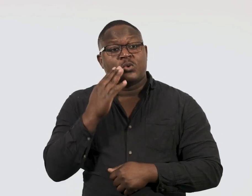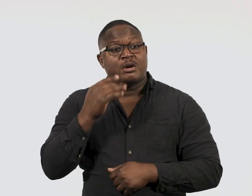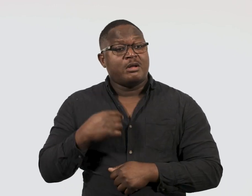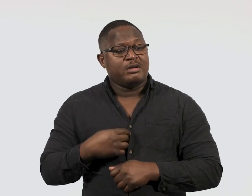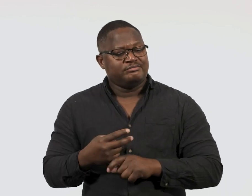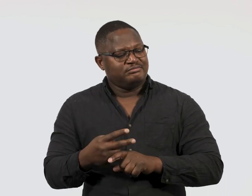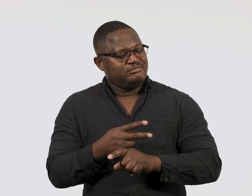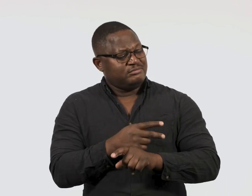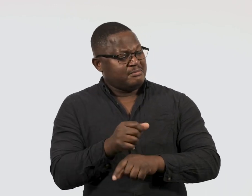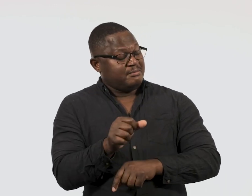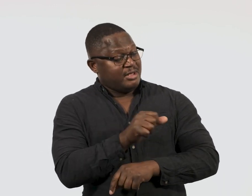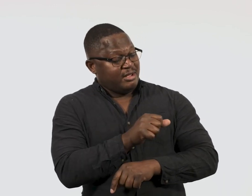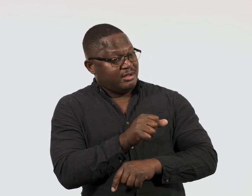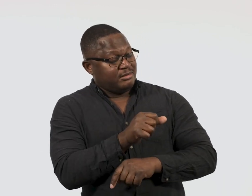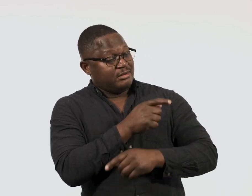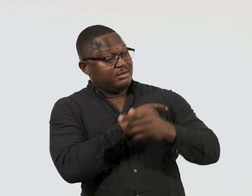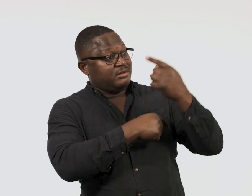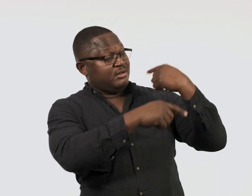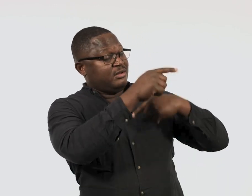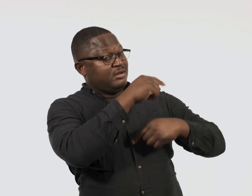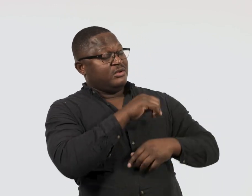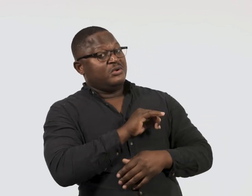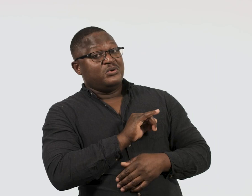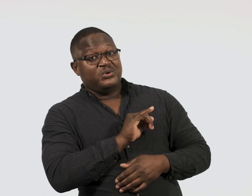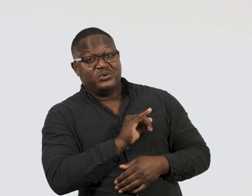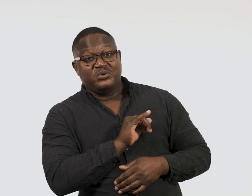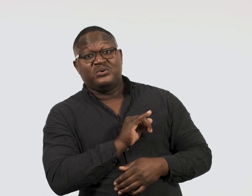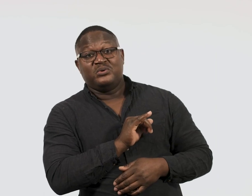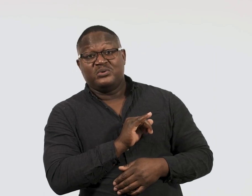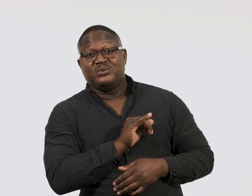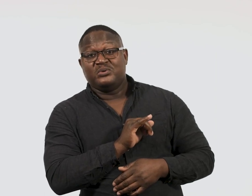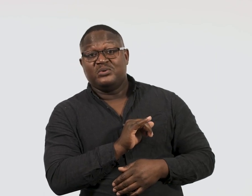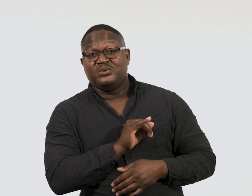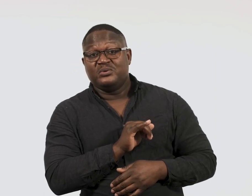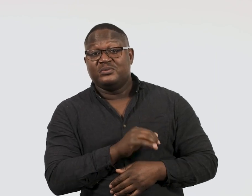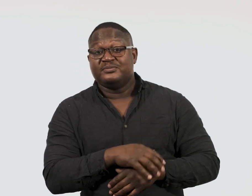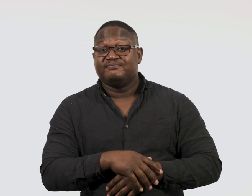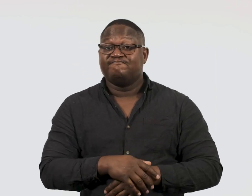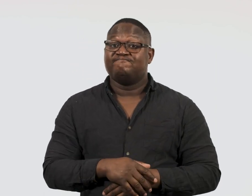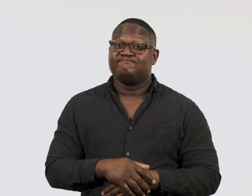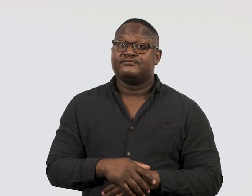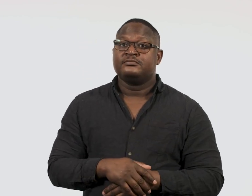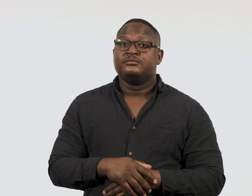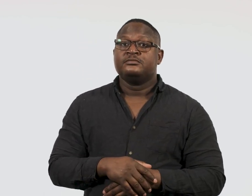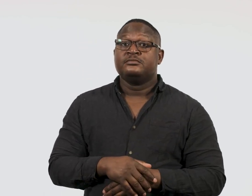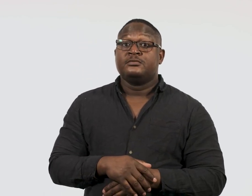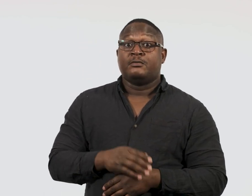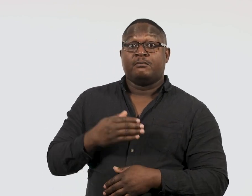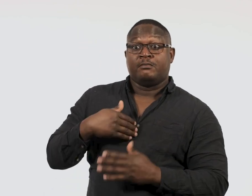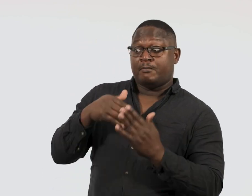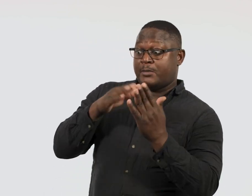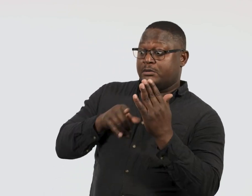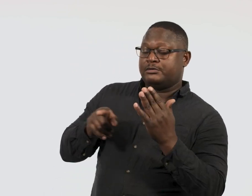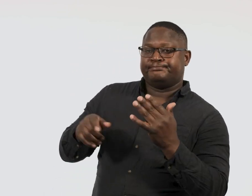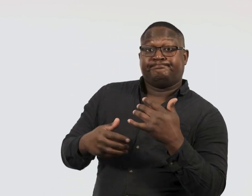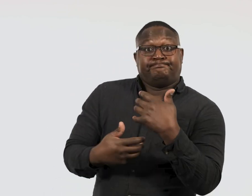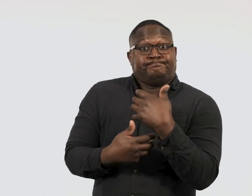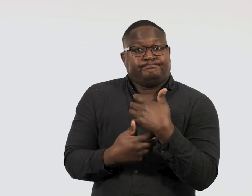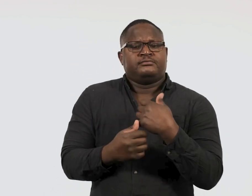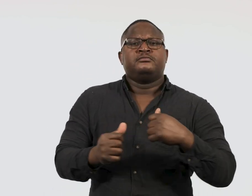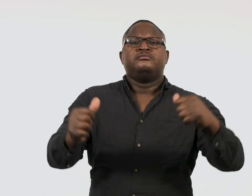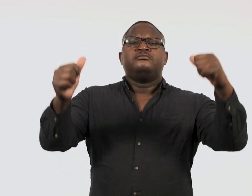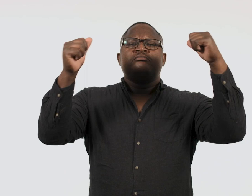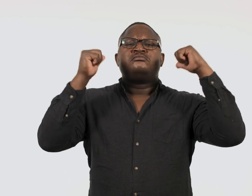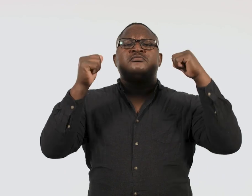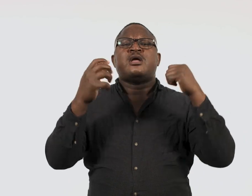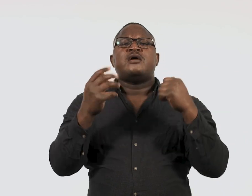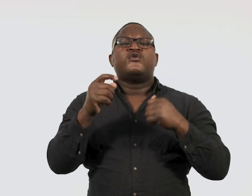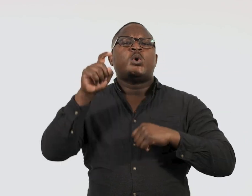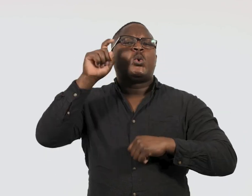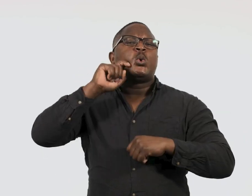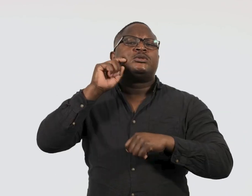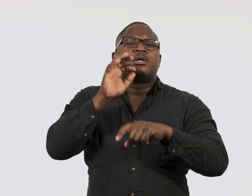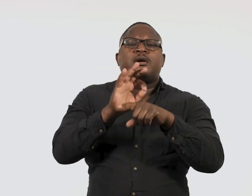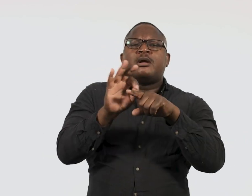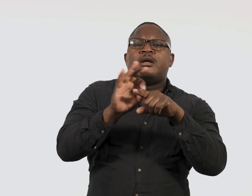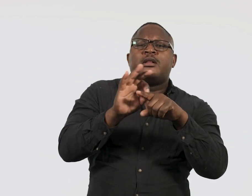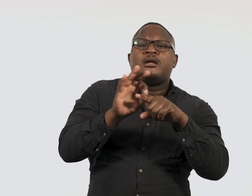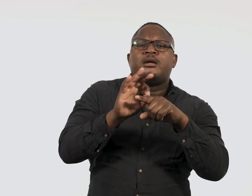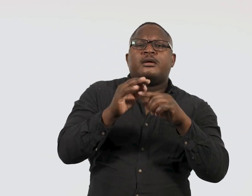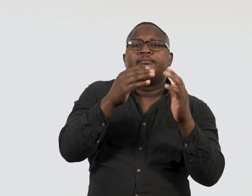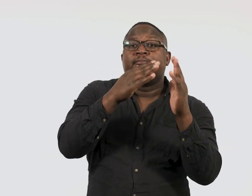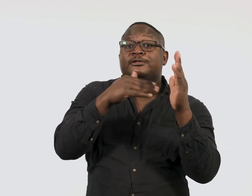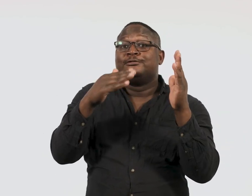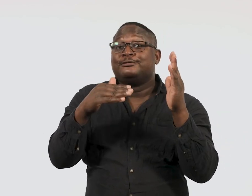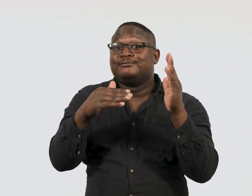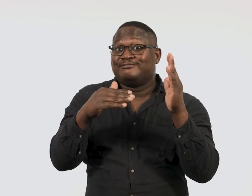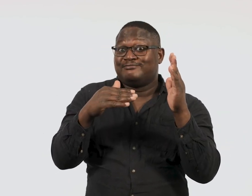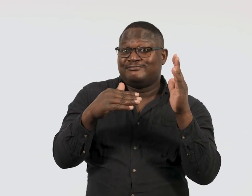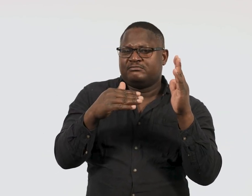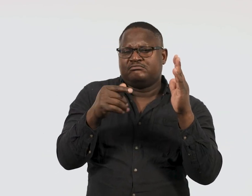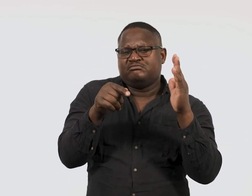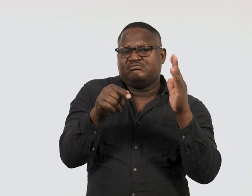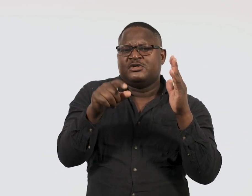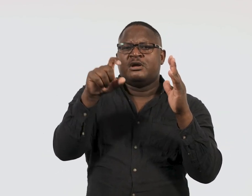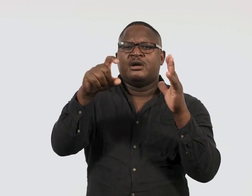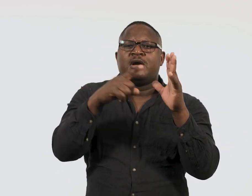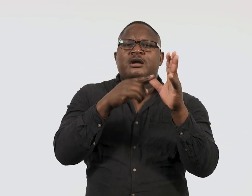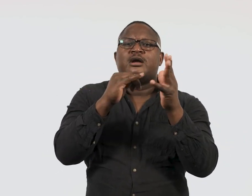‘Behind me is a watercolour of Castle Hill [NSW] from 1806.